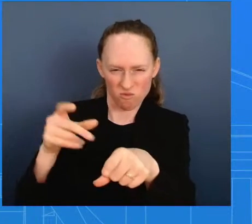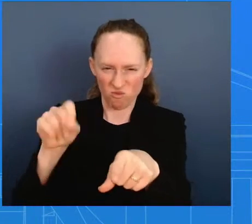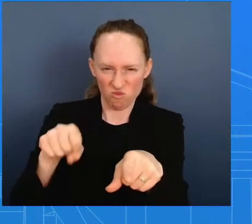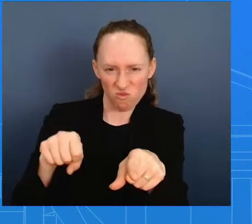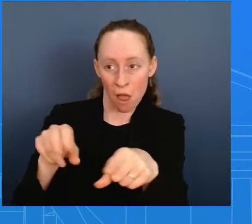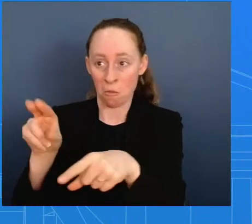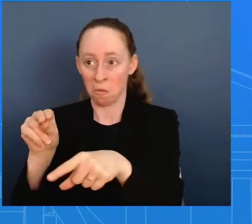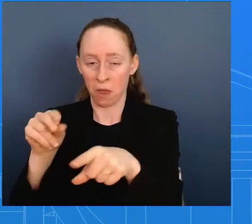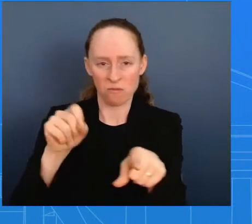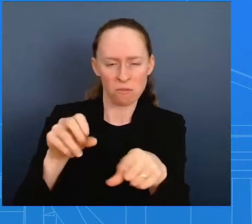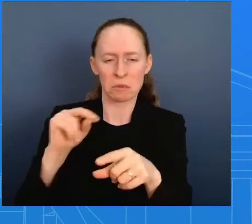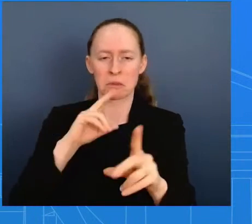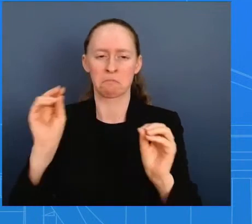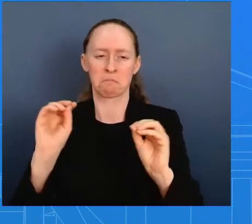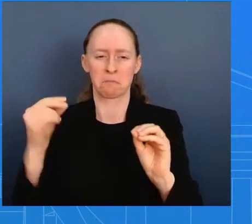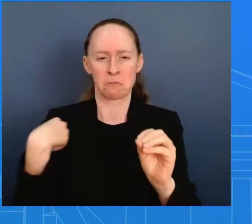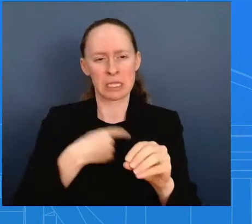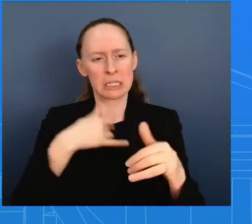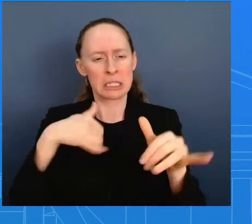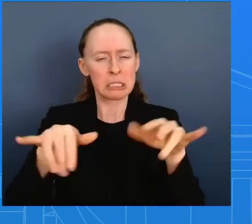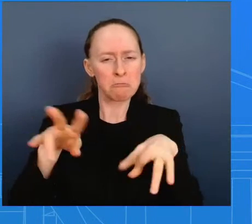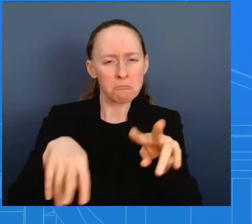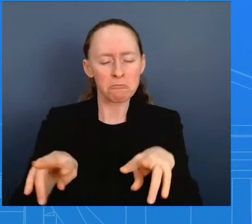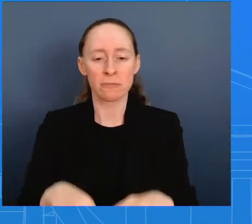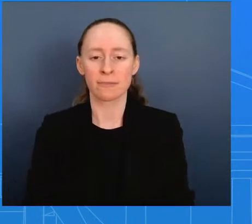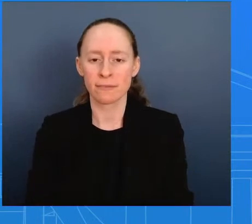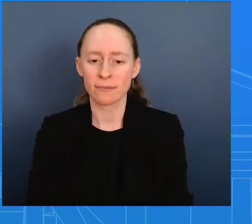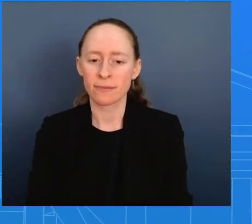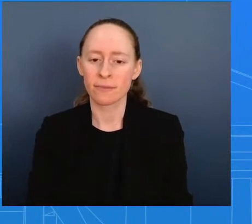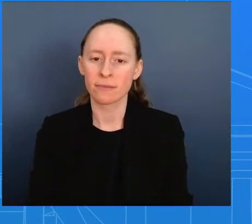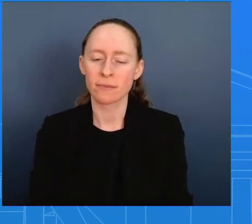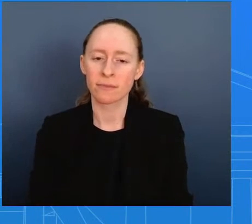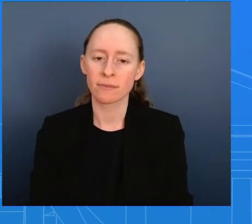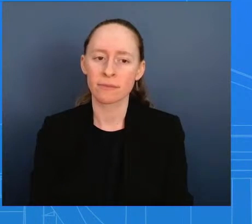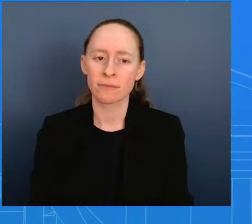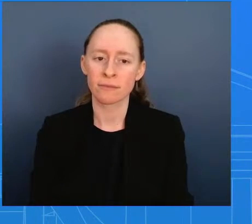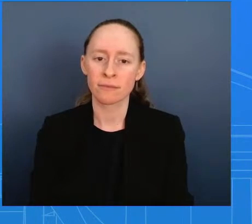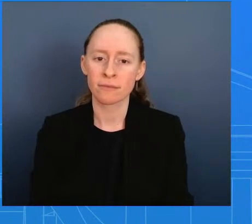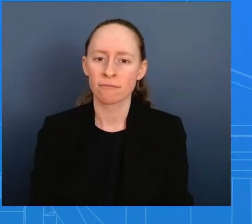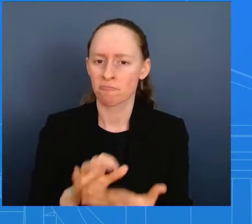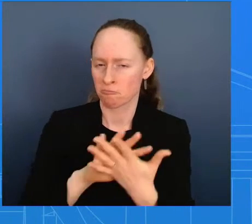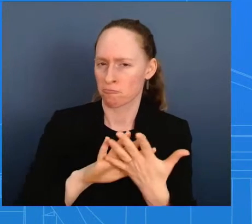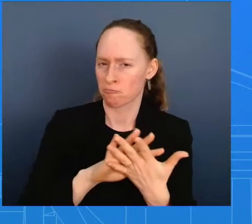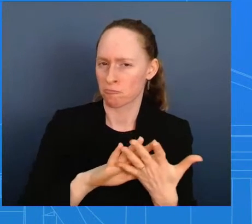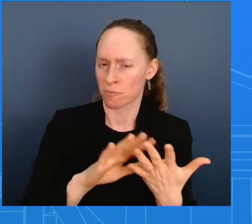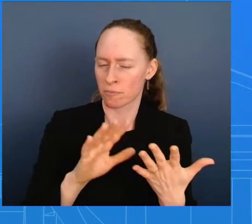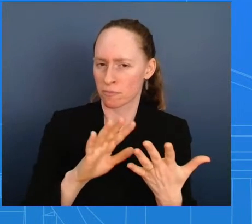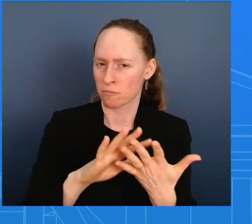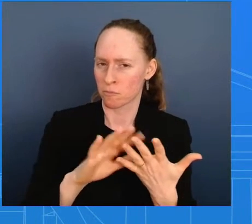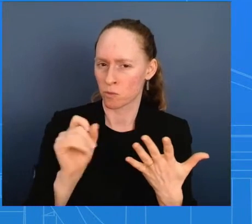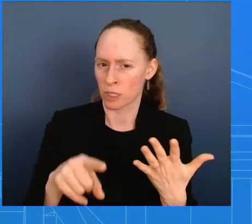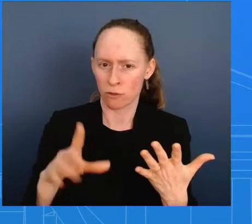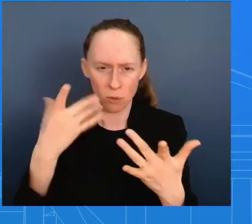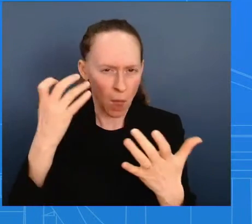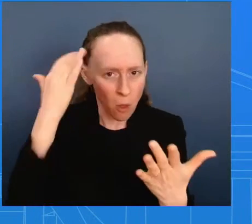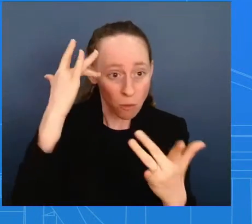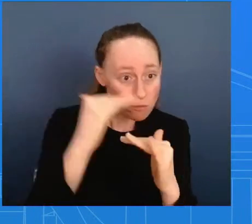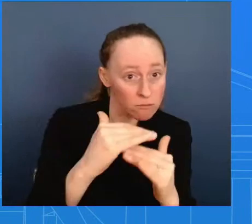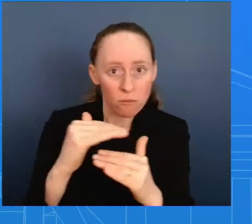they're restricting that, but it's okay in the way that they're restricting? Mr. Sullivan: Those are your words. They are certainly not my words. I'm not sure if that's how you ask questions. But, yeah, go ahead.